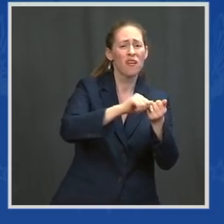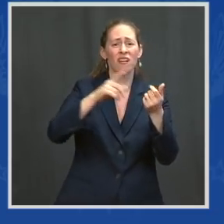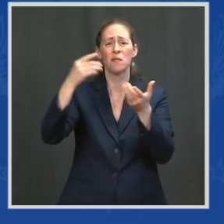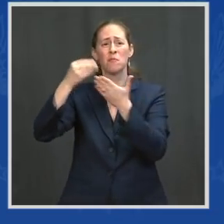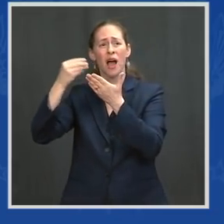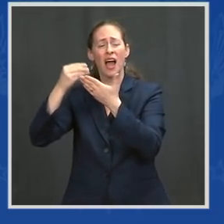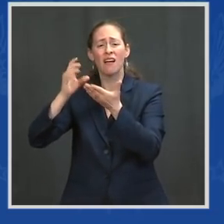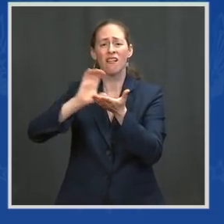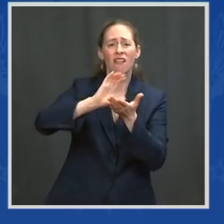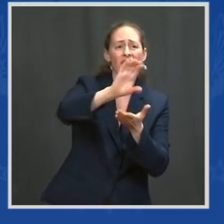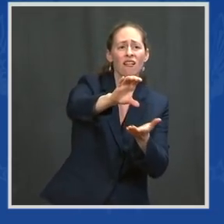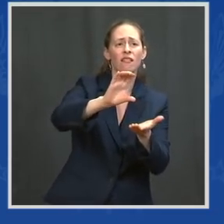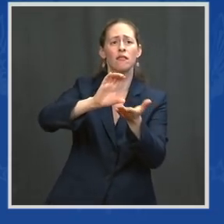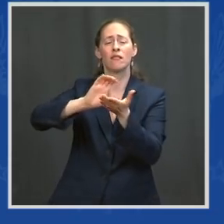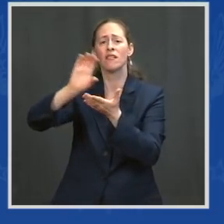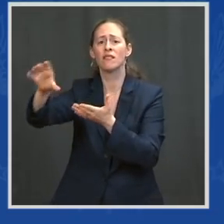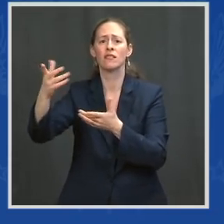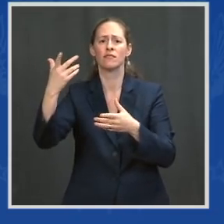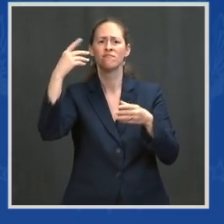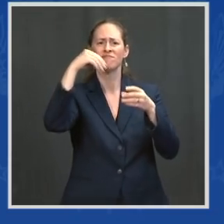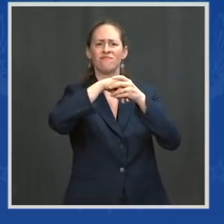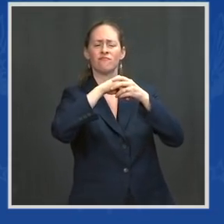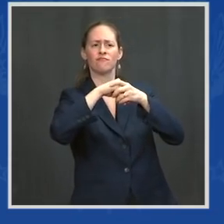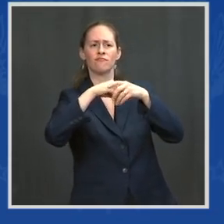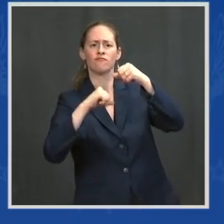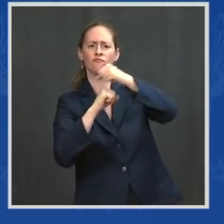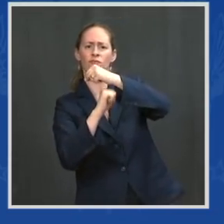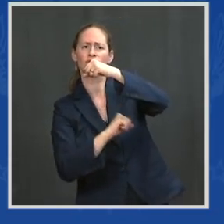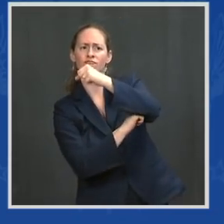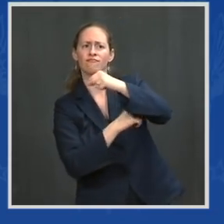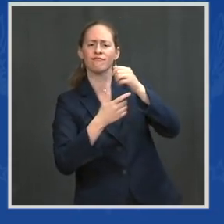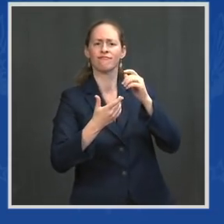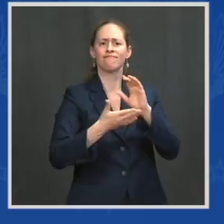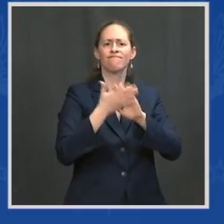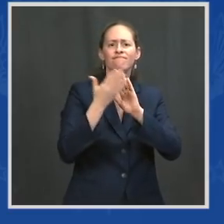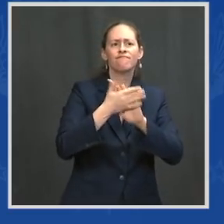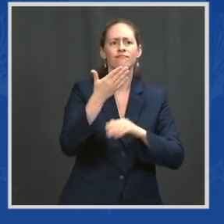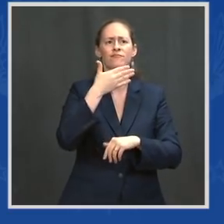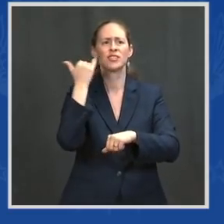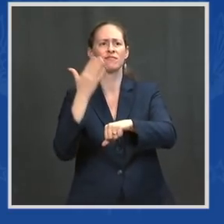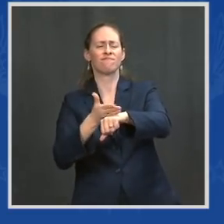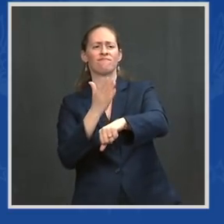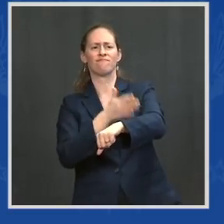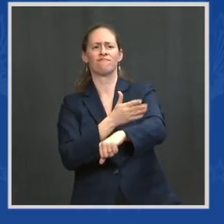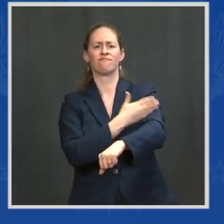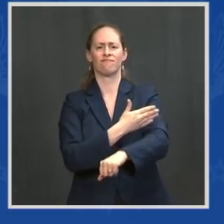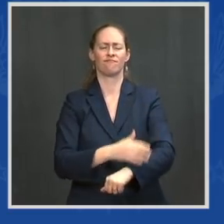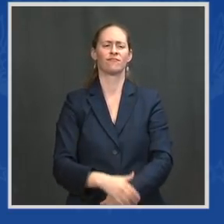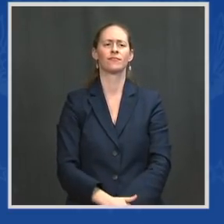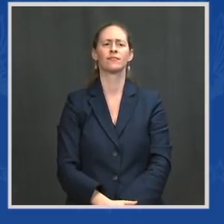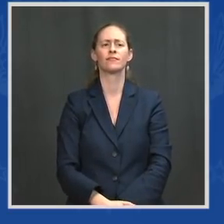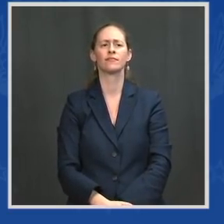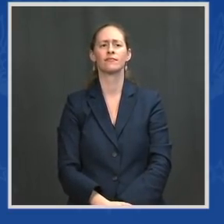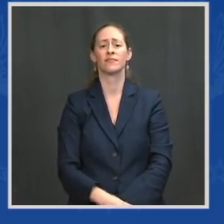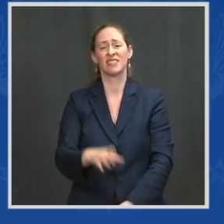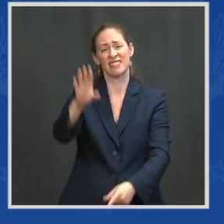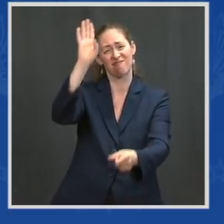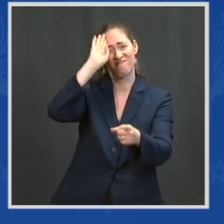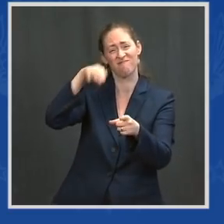that can bring a new I-10 bridge is a day that Washington DC is failing the people of Southwest Louisiana.